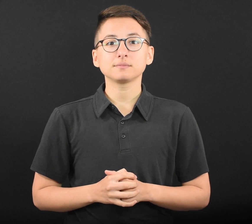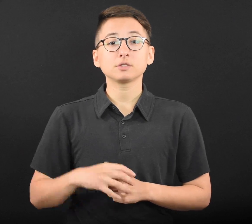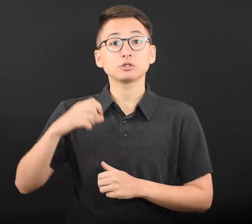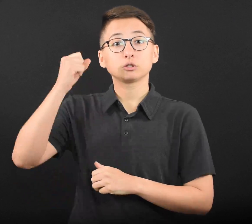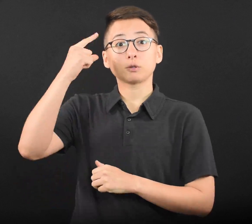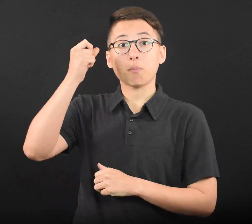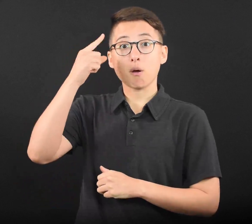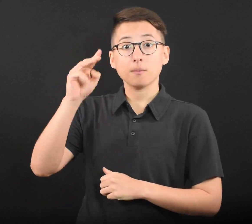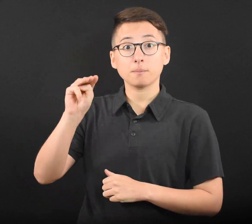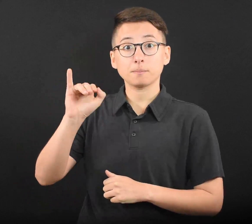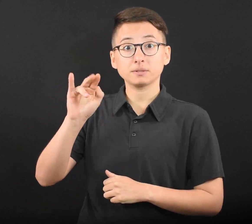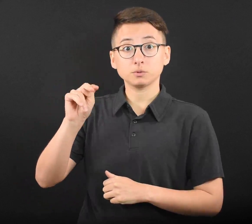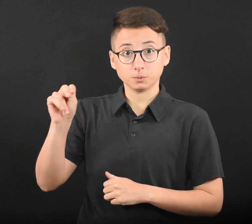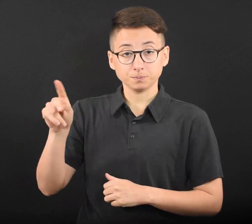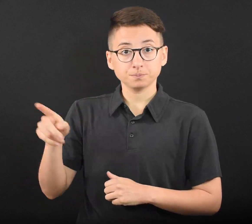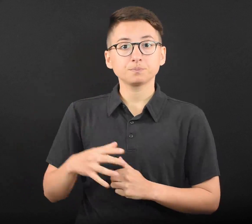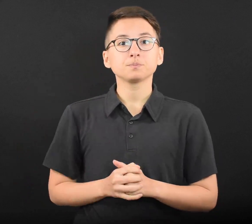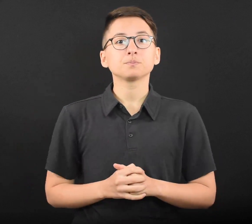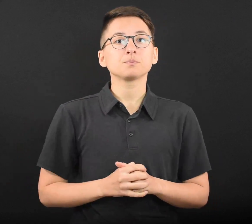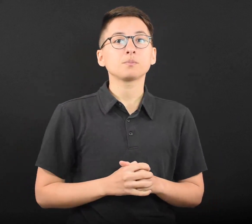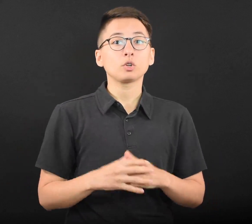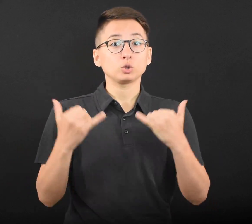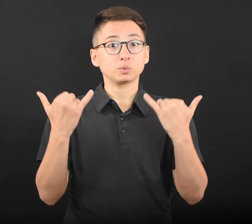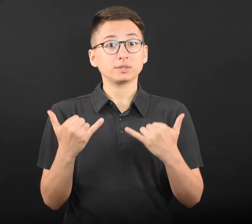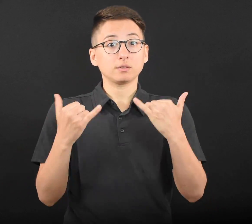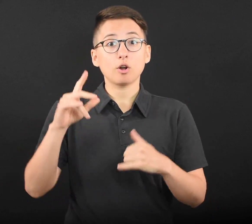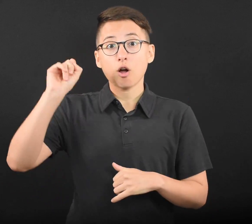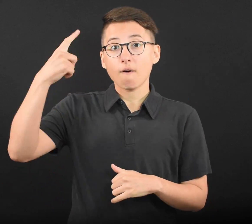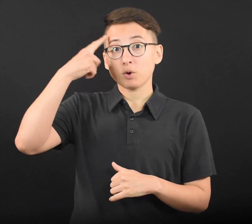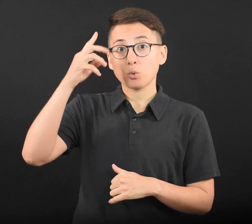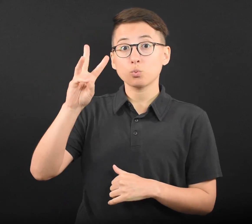Today, Governor Tim Walz launched ‘Your Shot to Summer,’